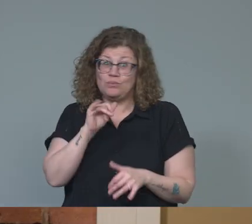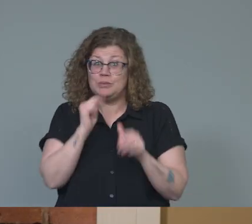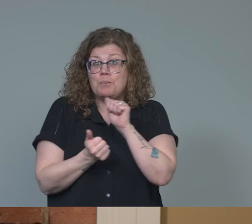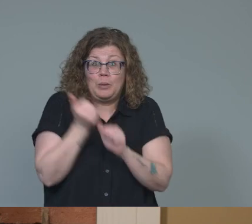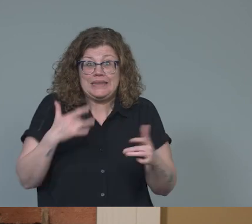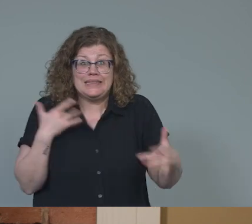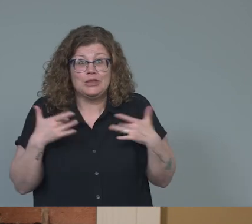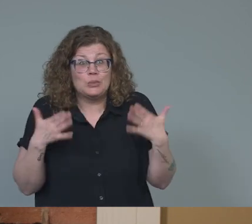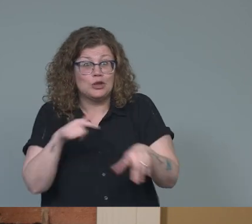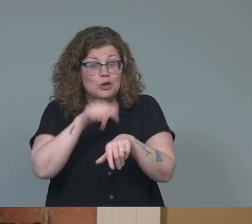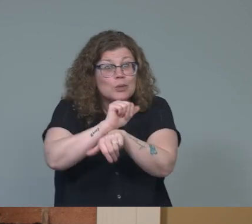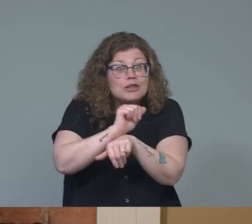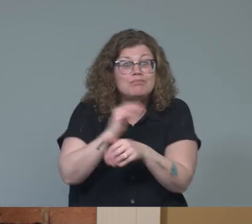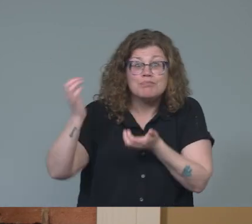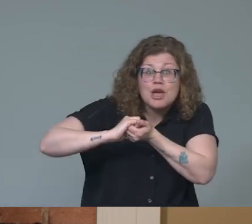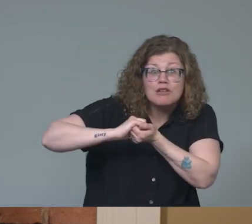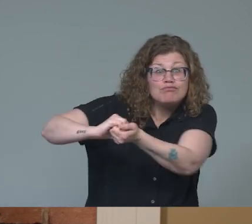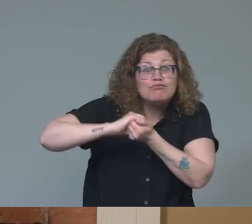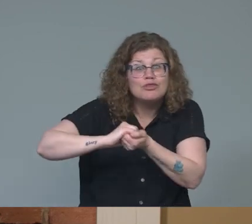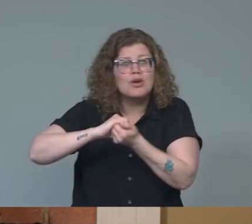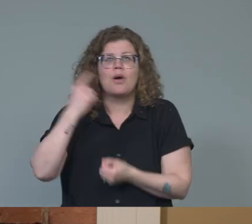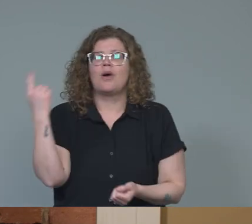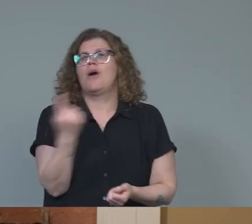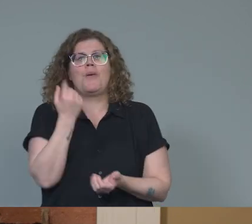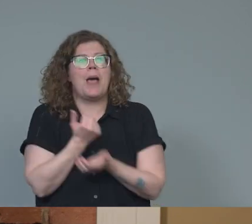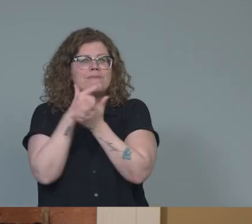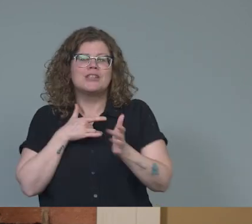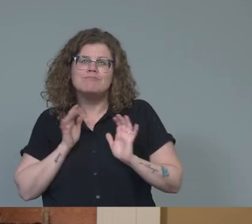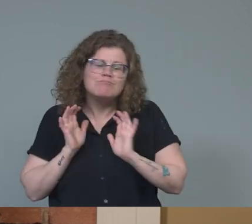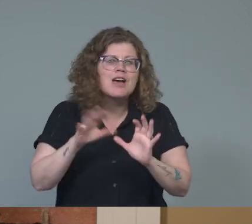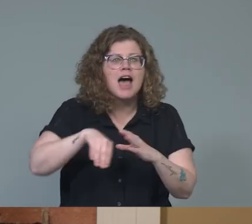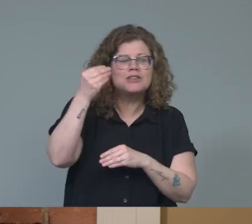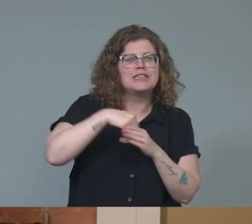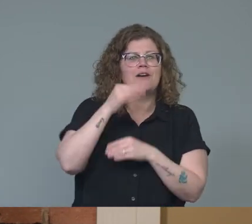to expand upon a 2D surface and actually developed into various different aspects